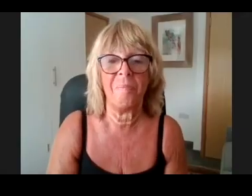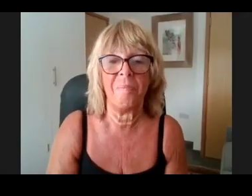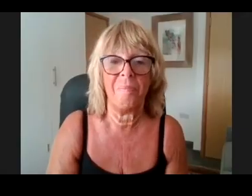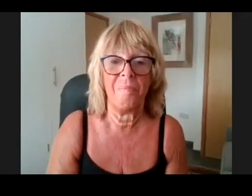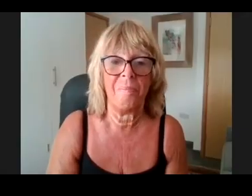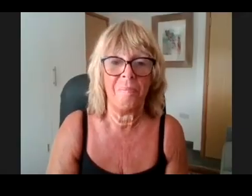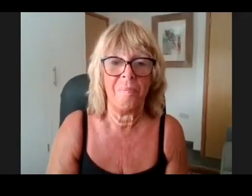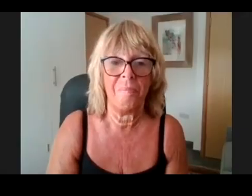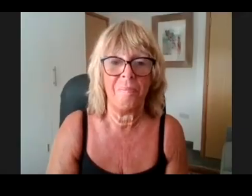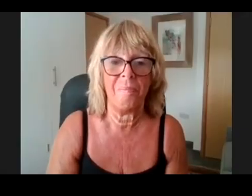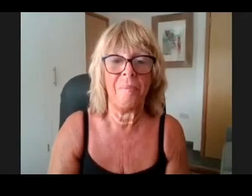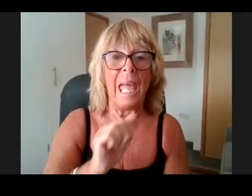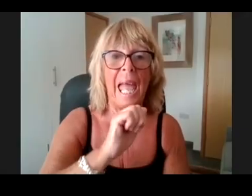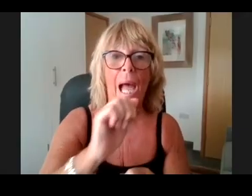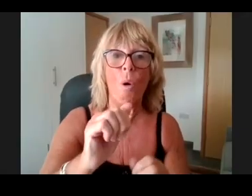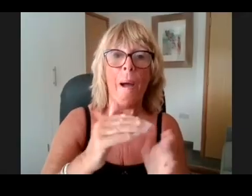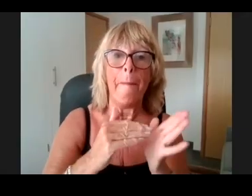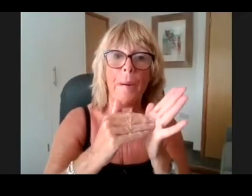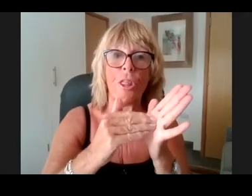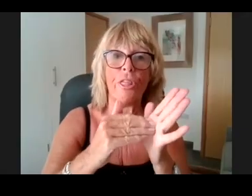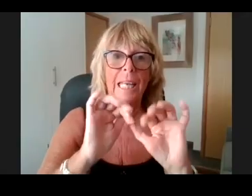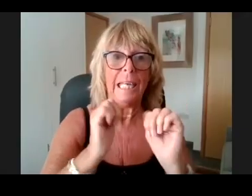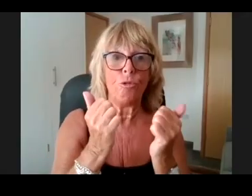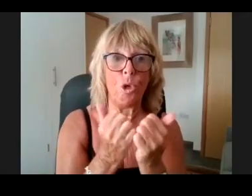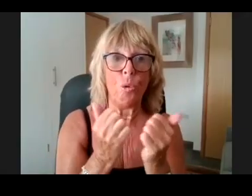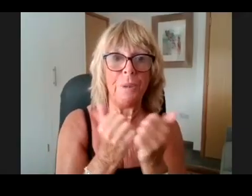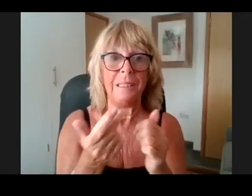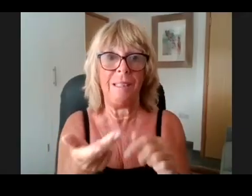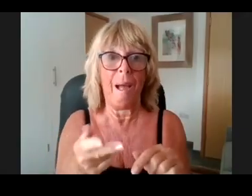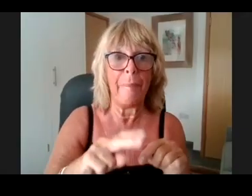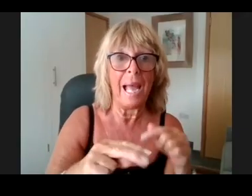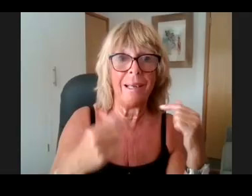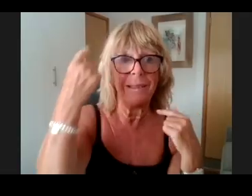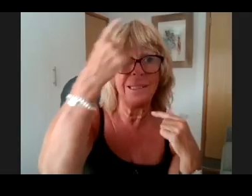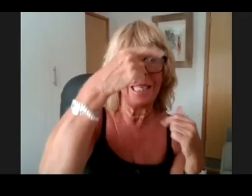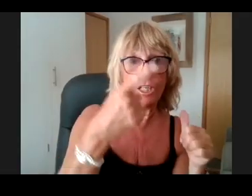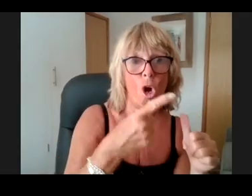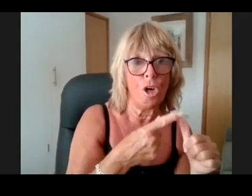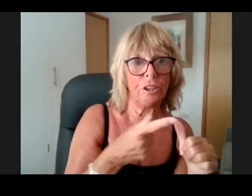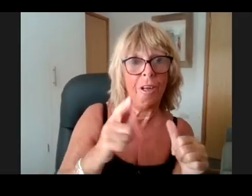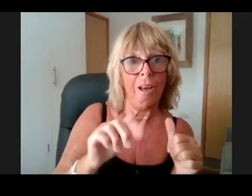Our monthly groups are back on with in St Austell and Newquay and do contact